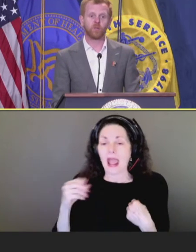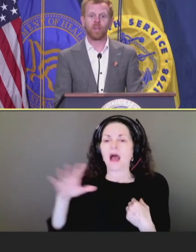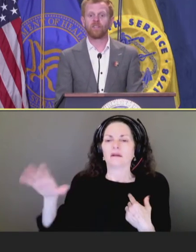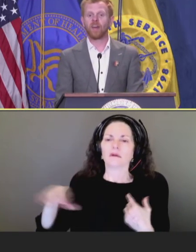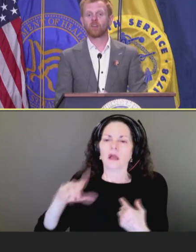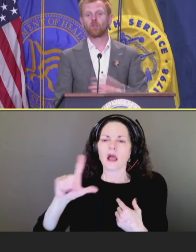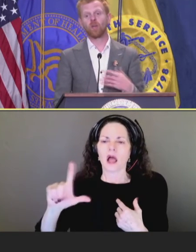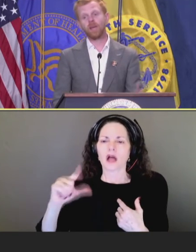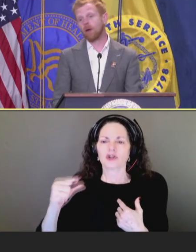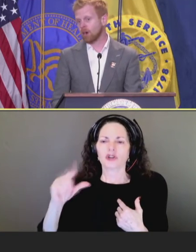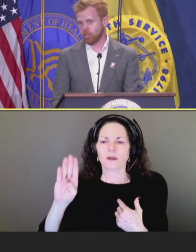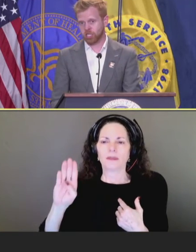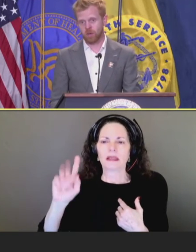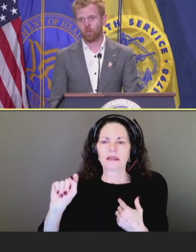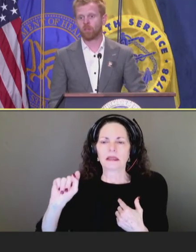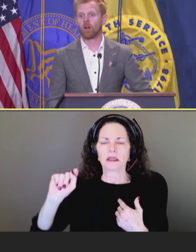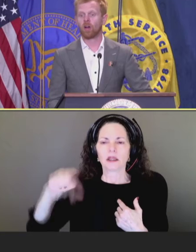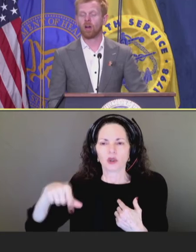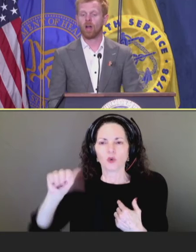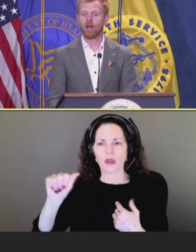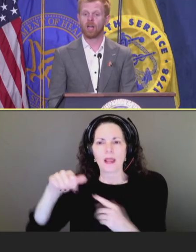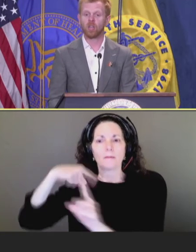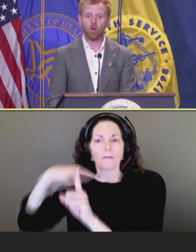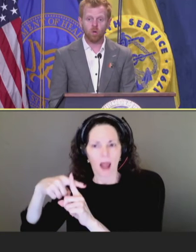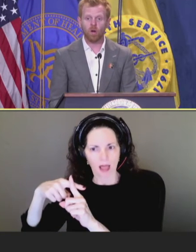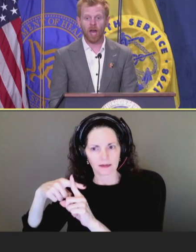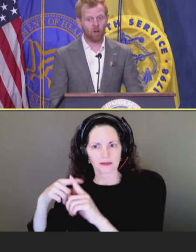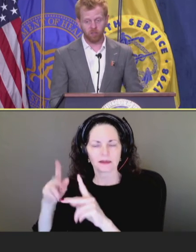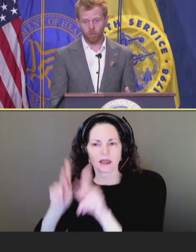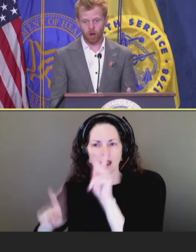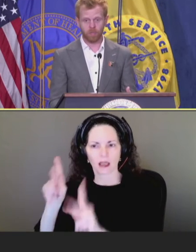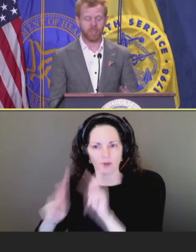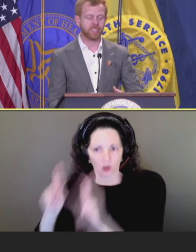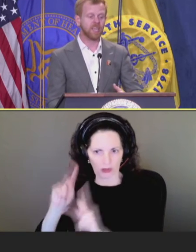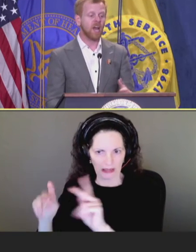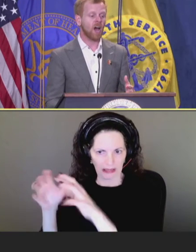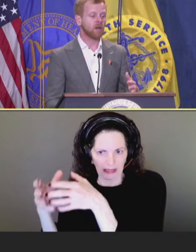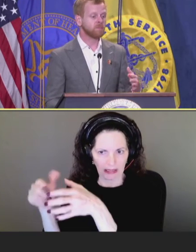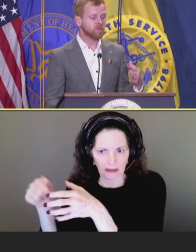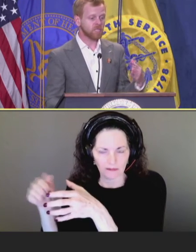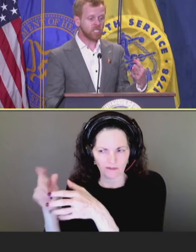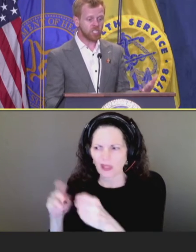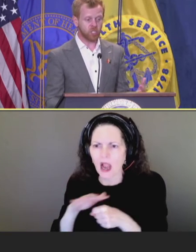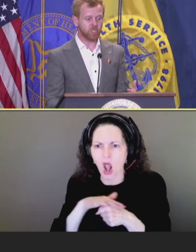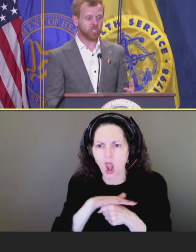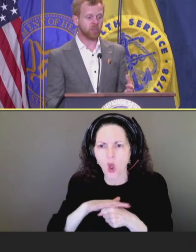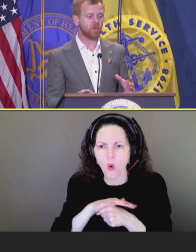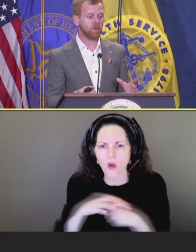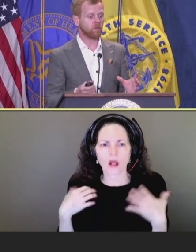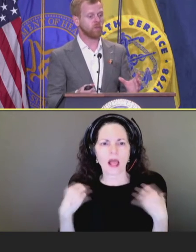we have found great partnership with our local health departments to ensure that whenever we